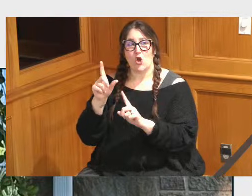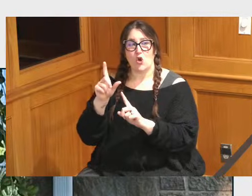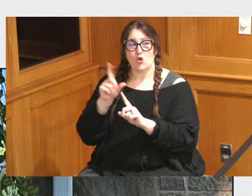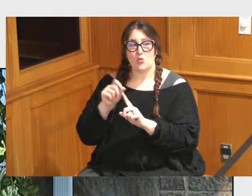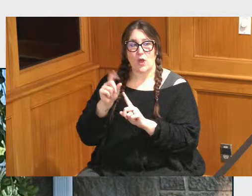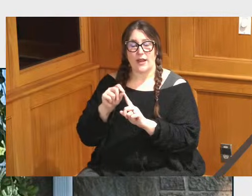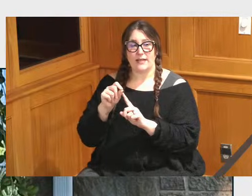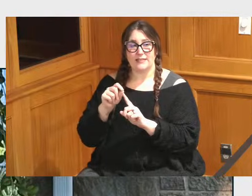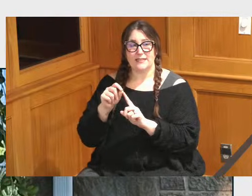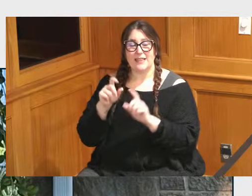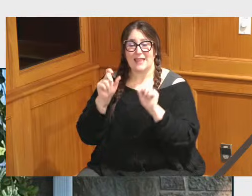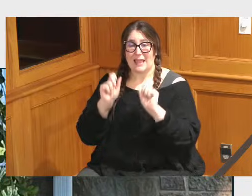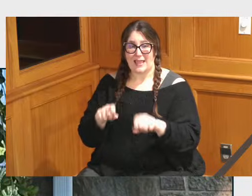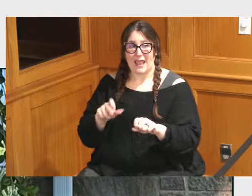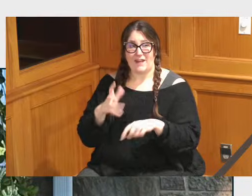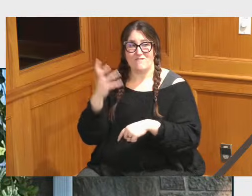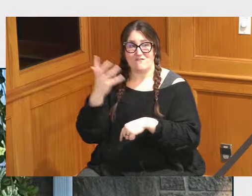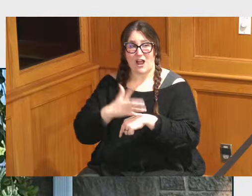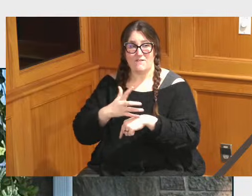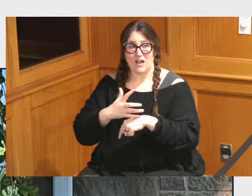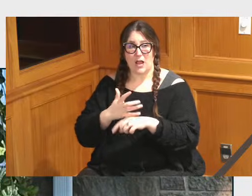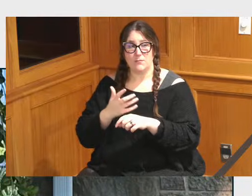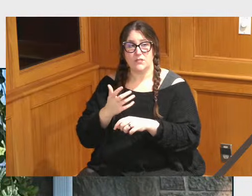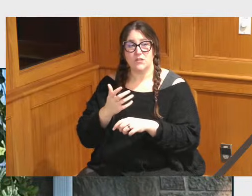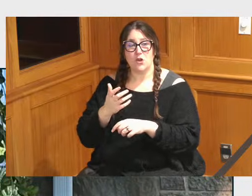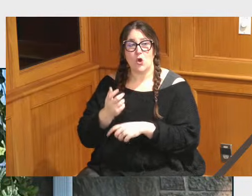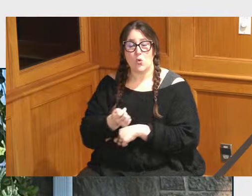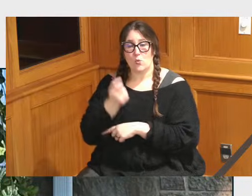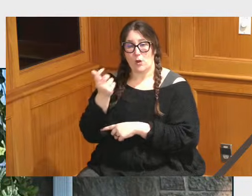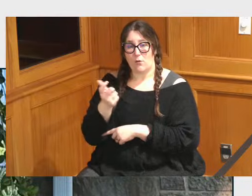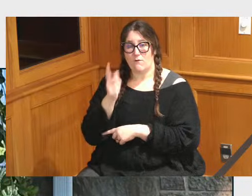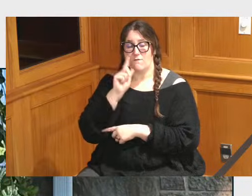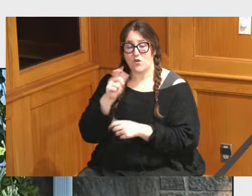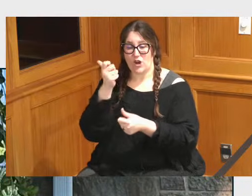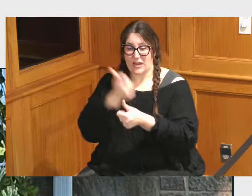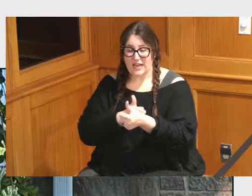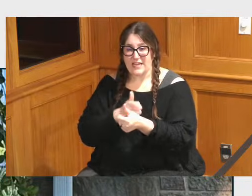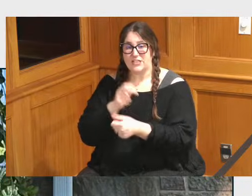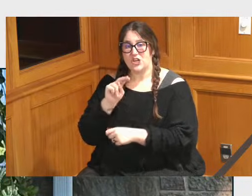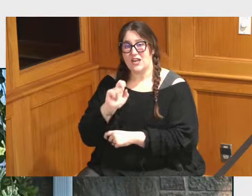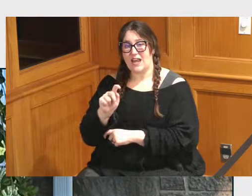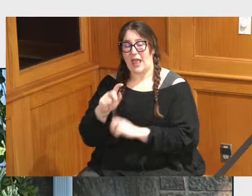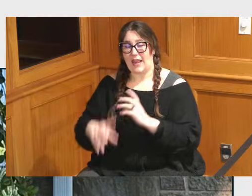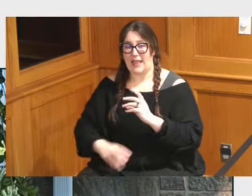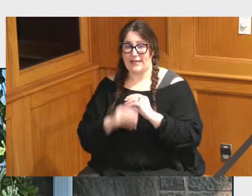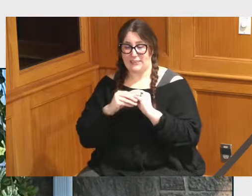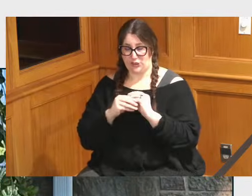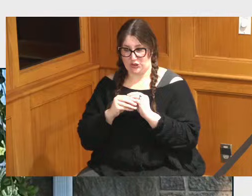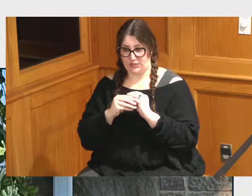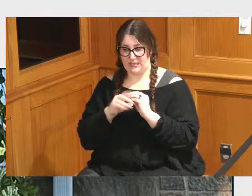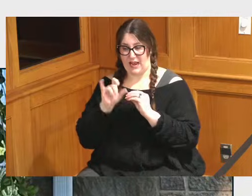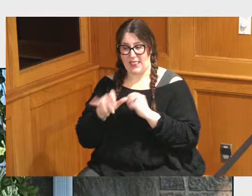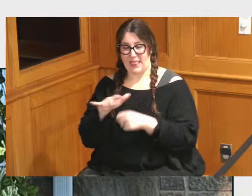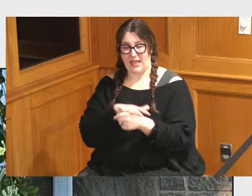the flow is removed from the sewer for every net addition in that area. And what this enables is